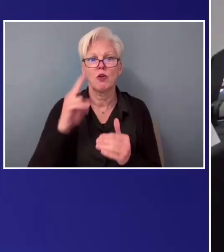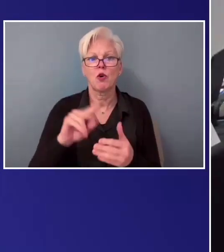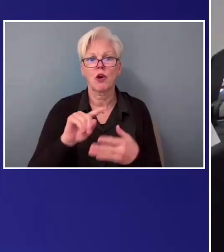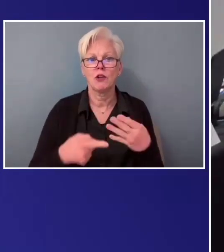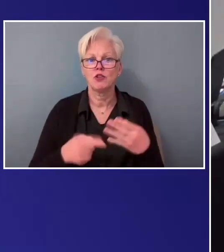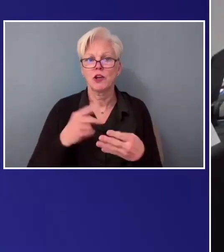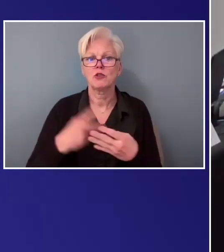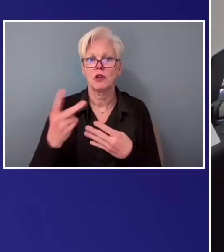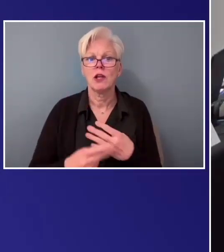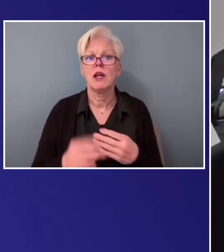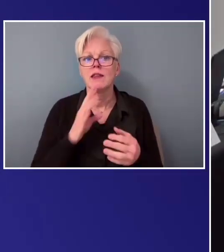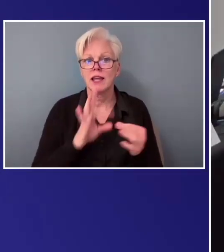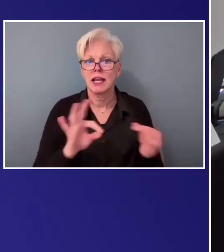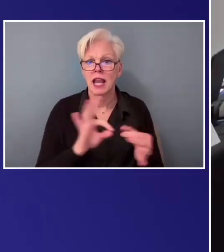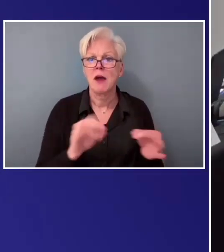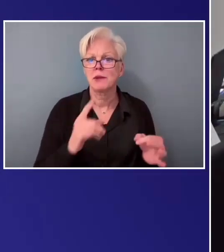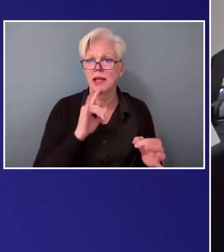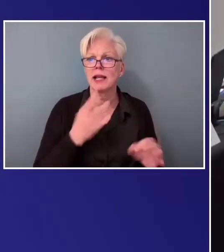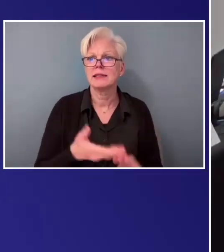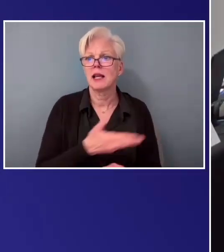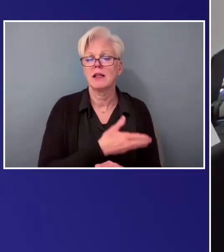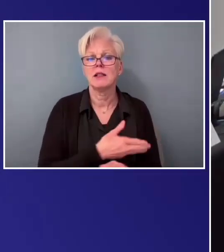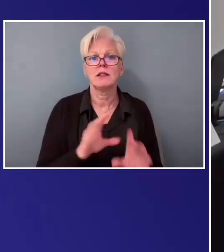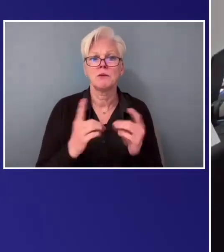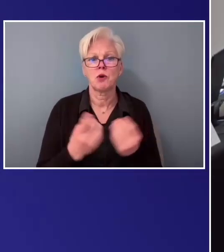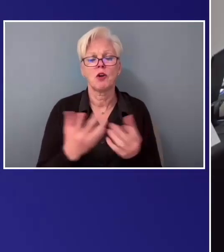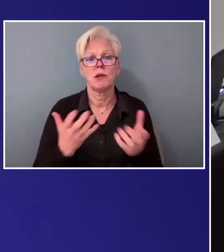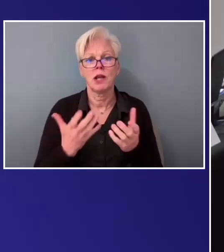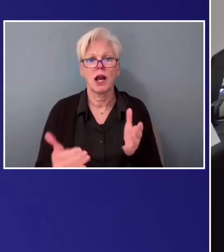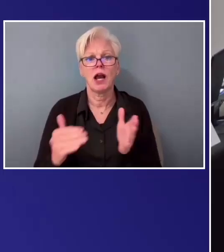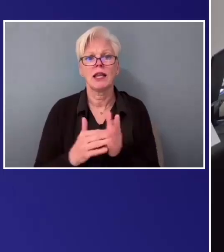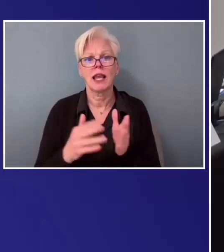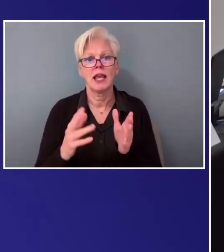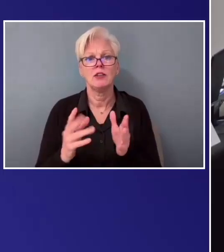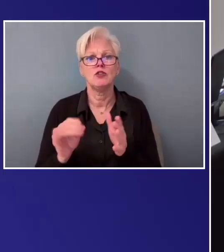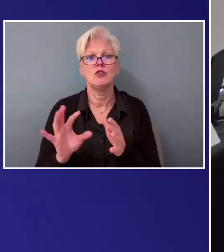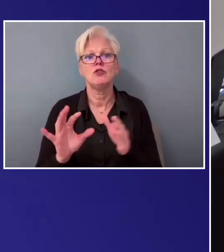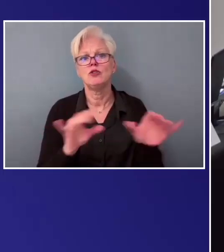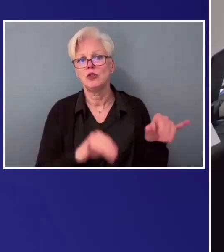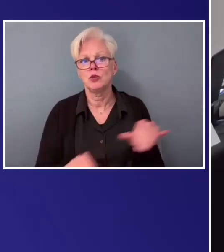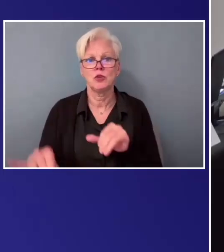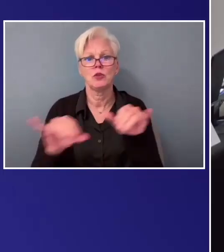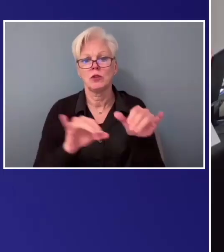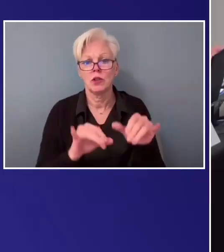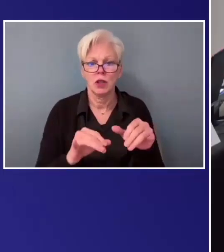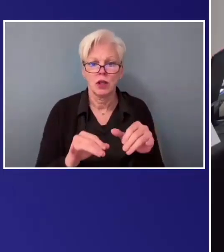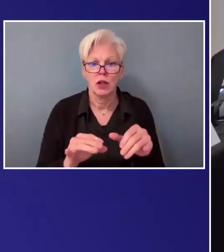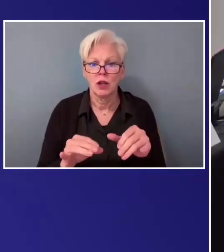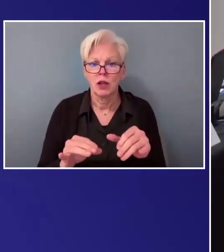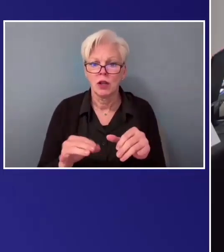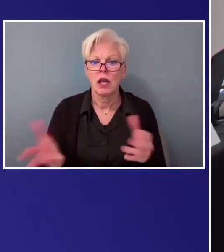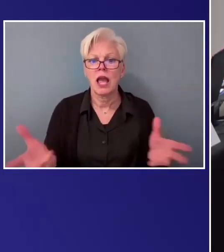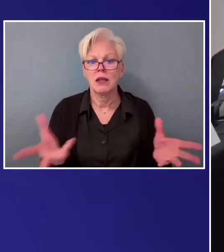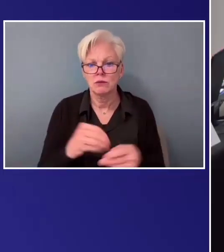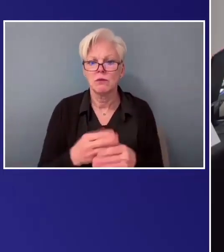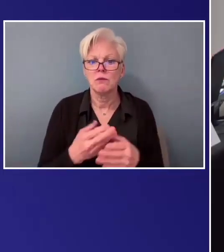as I referenced earlier, the, the Department's desire again to unify and pull in undergrad certs more through the GE lens